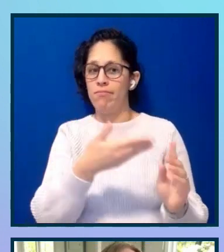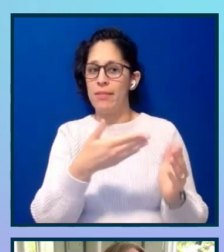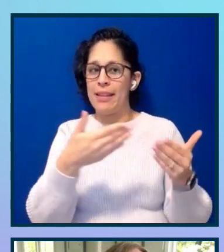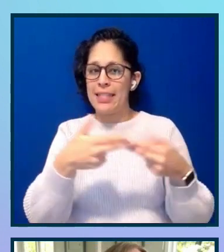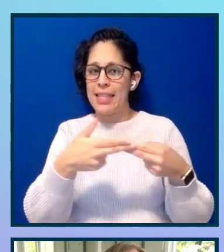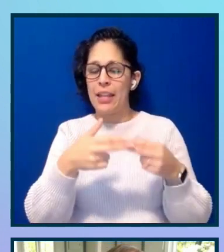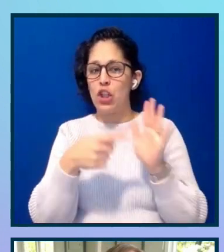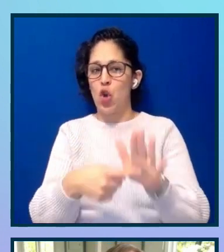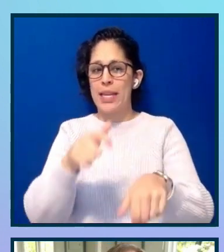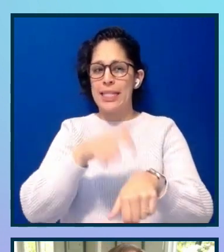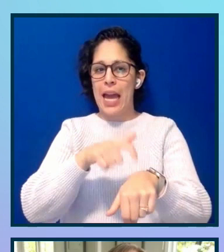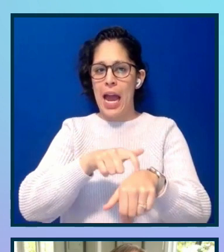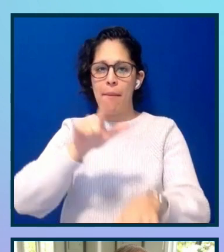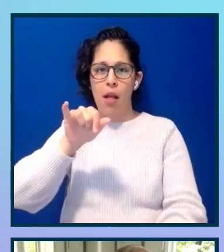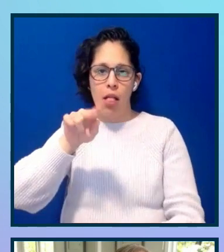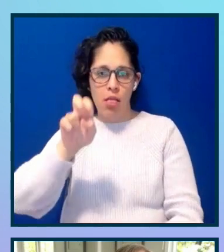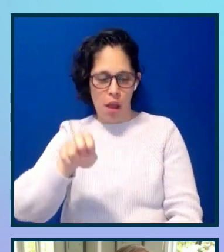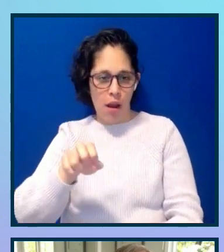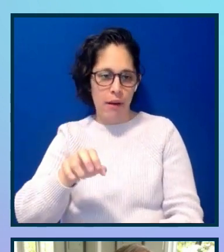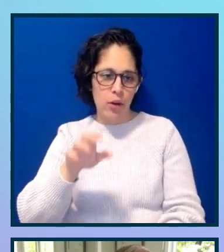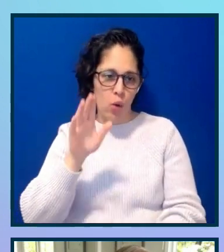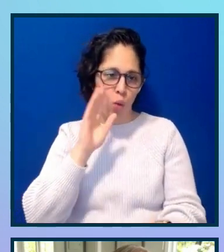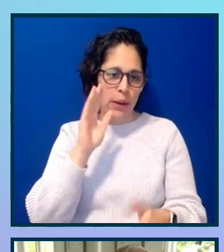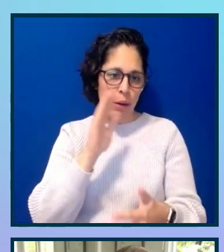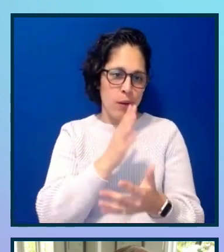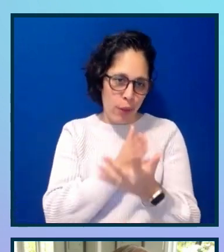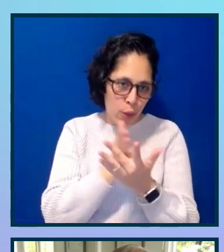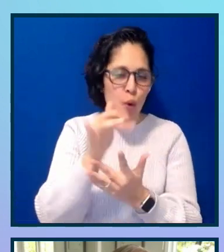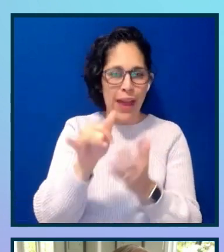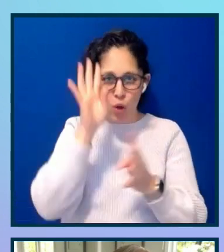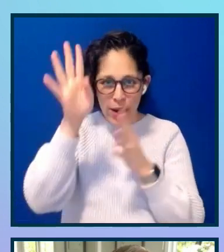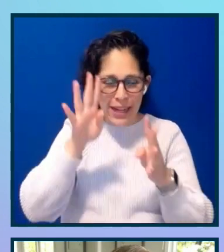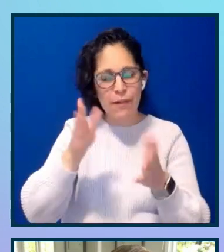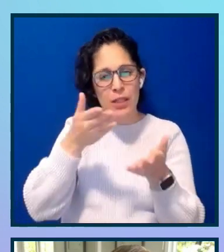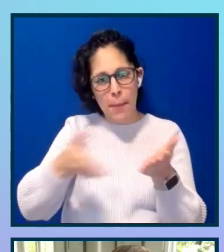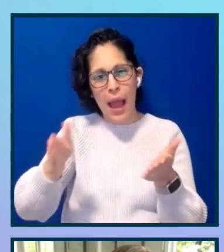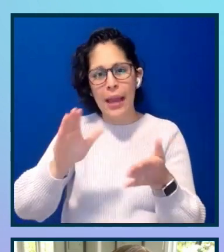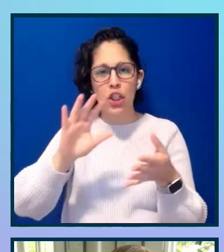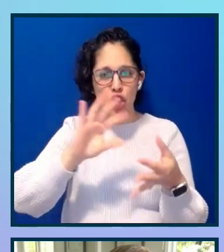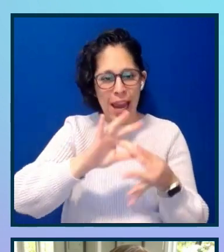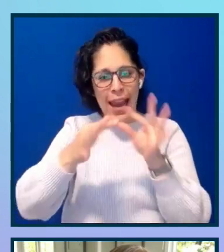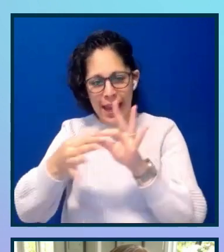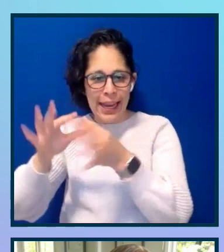and we move through our creative supply chain here. We start on the left with shot creation,